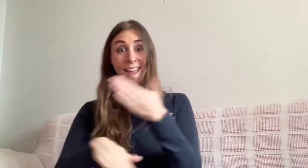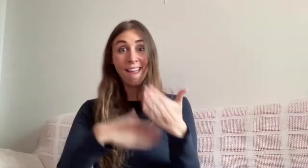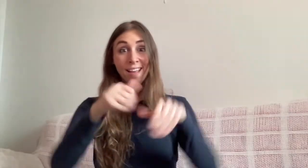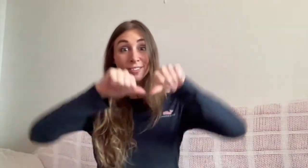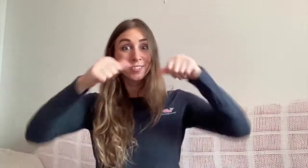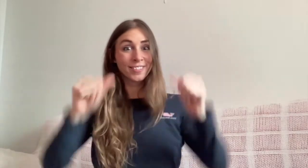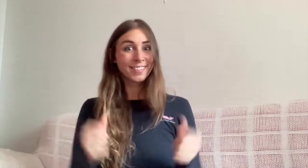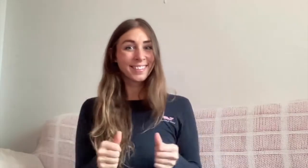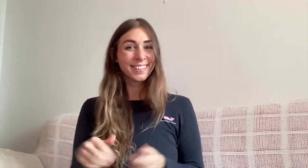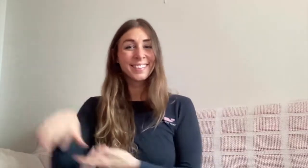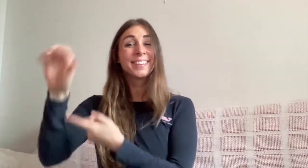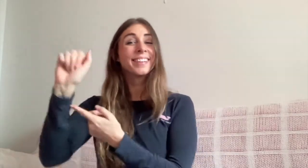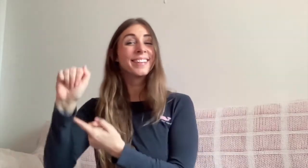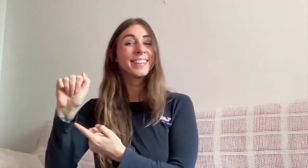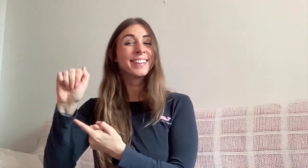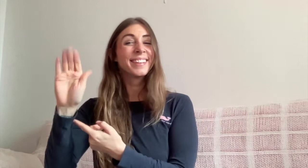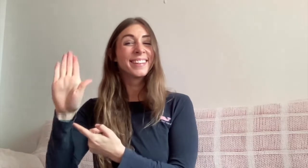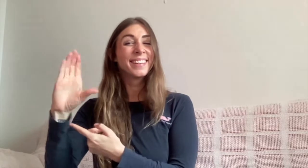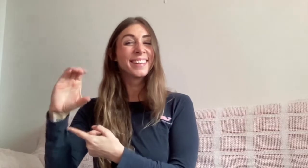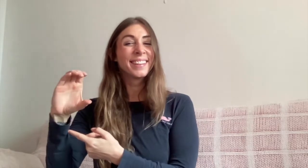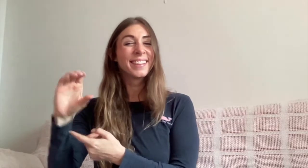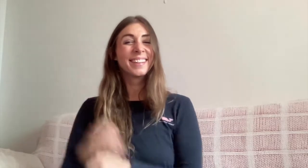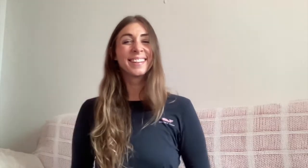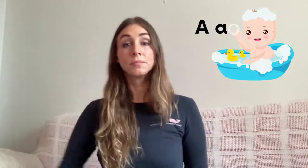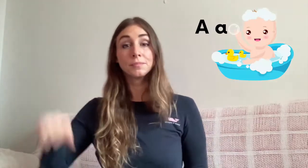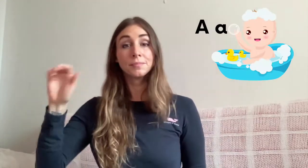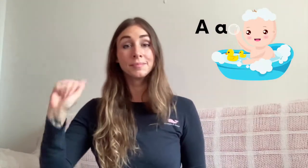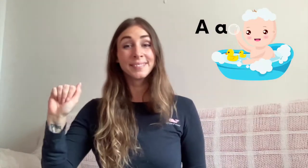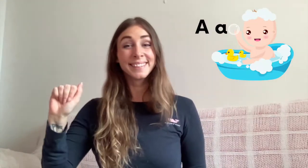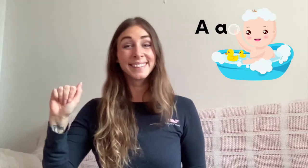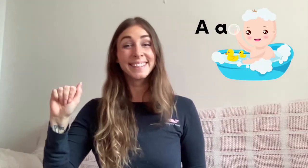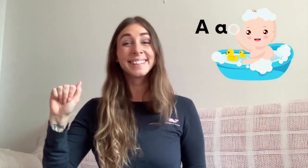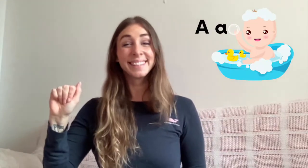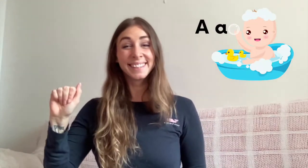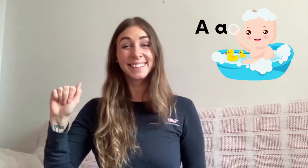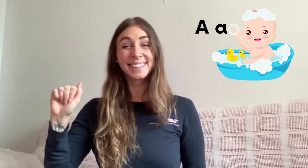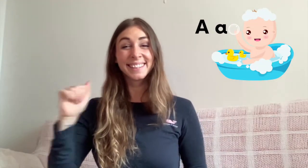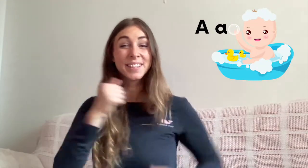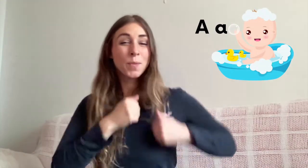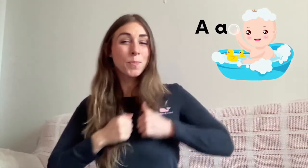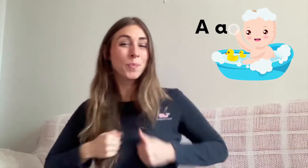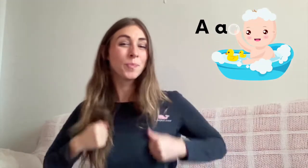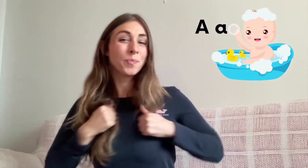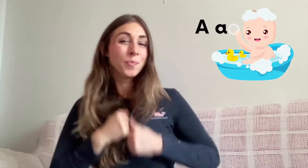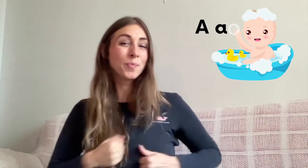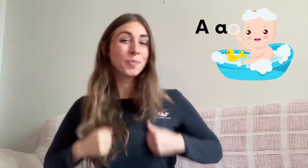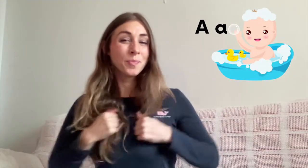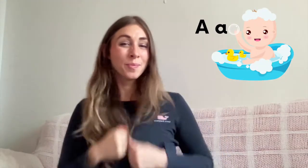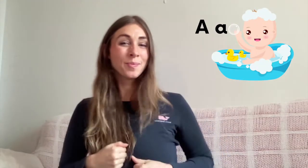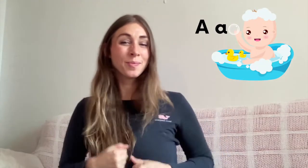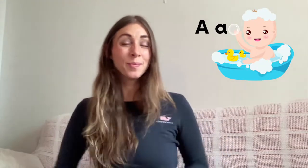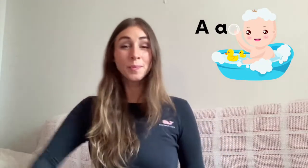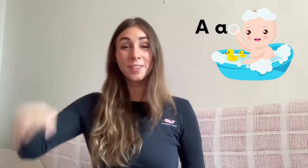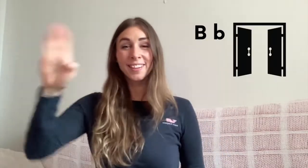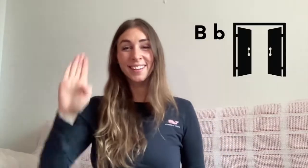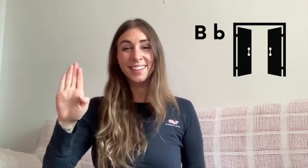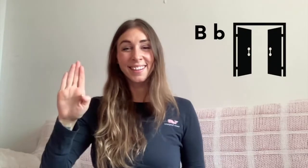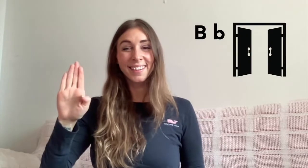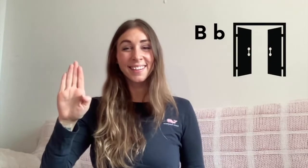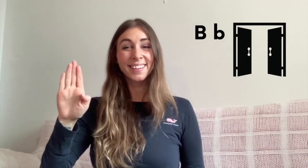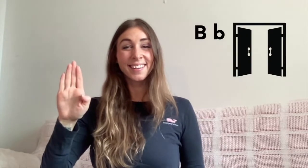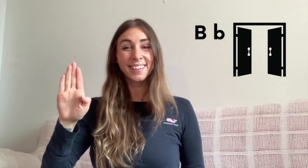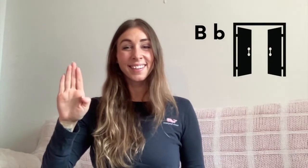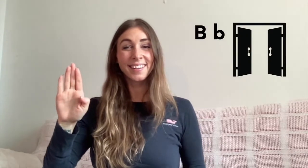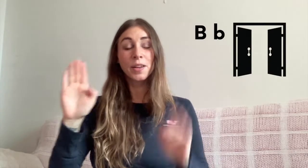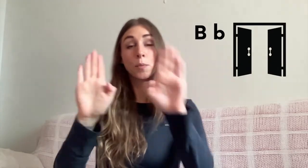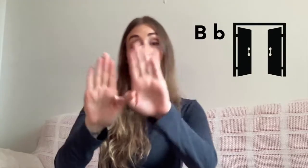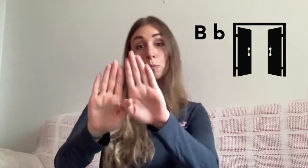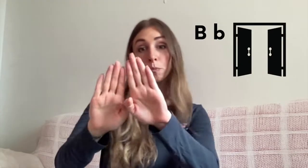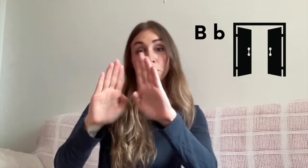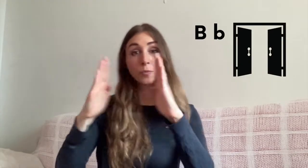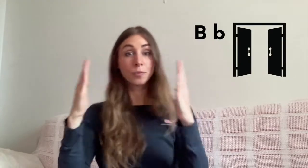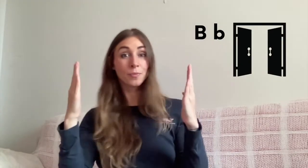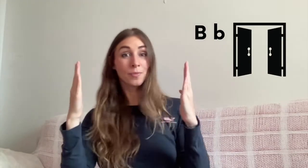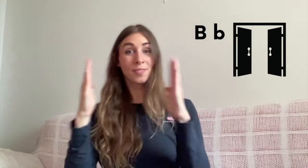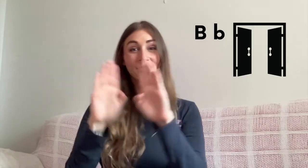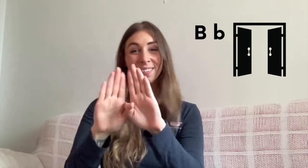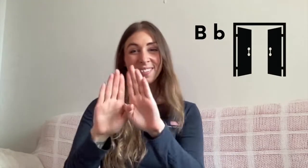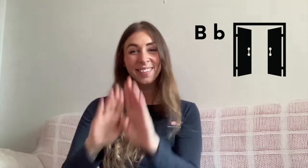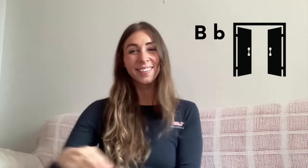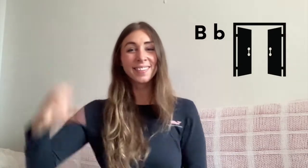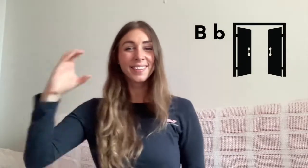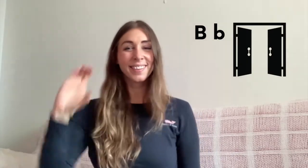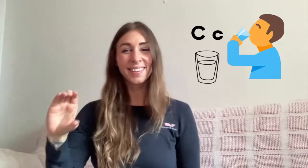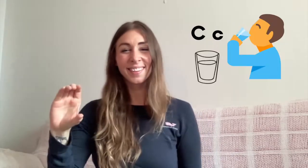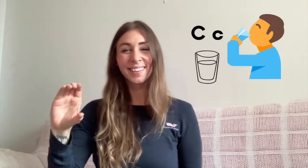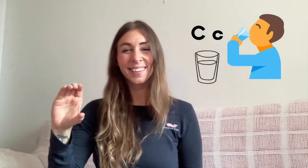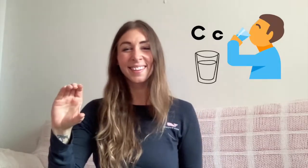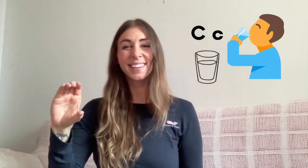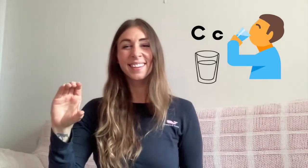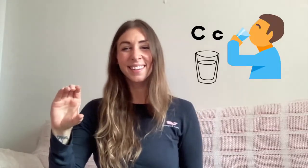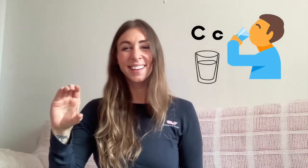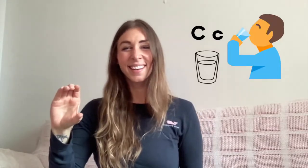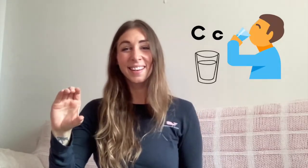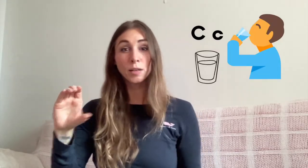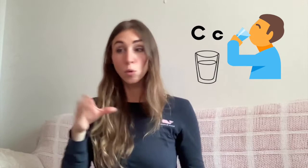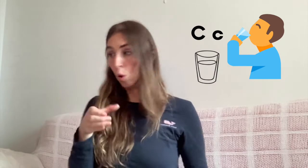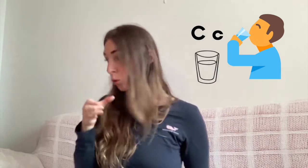Hand shape abcs!